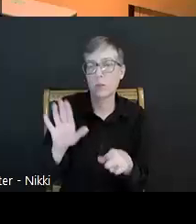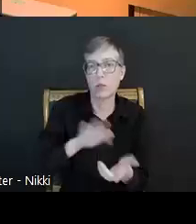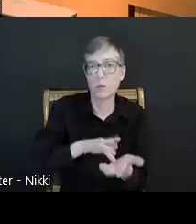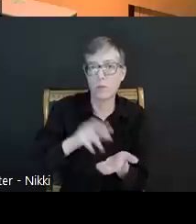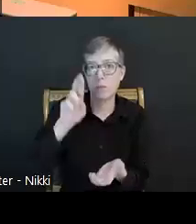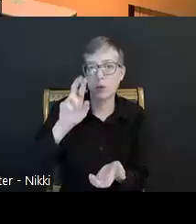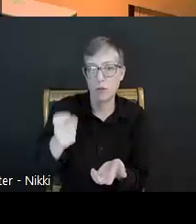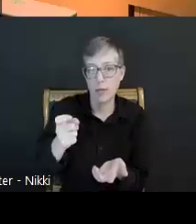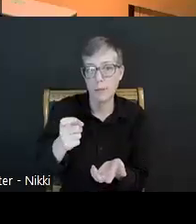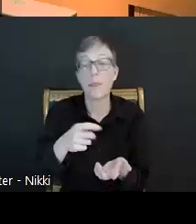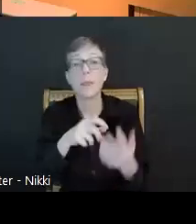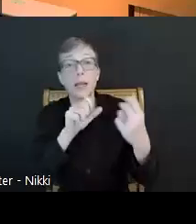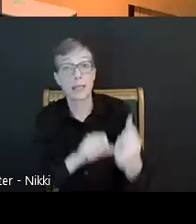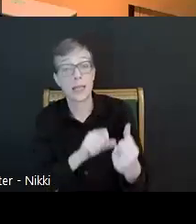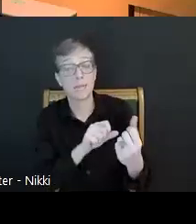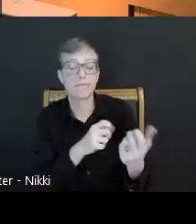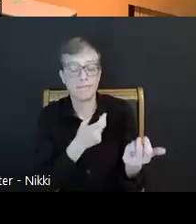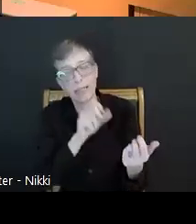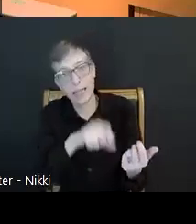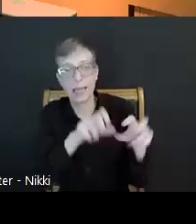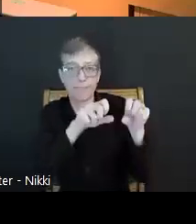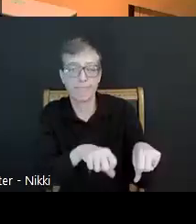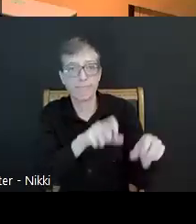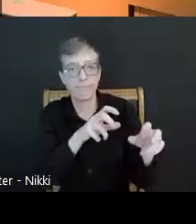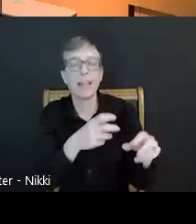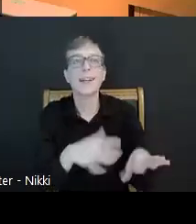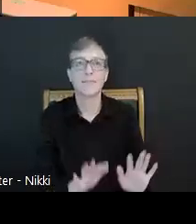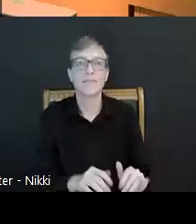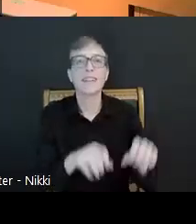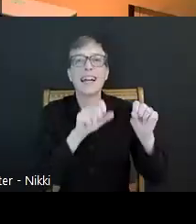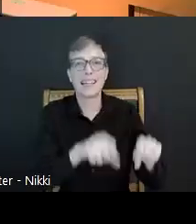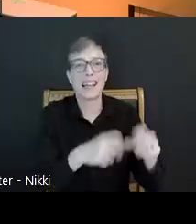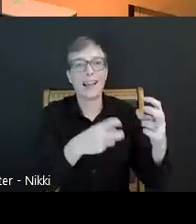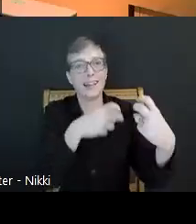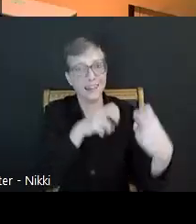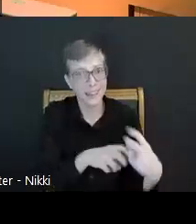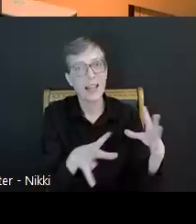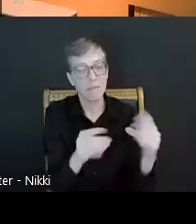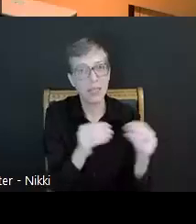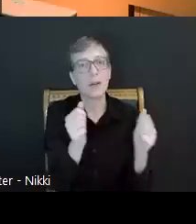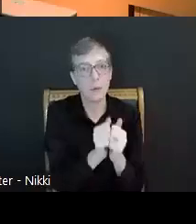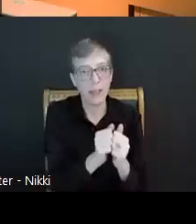two appointments and um makes a recommendation on medication recommendations for the PCP to follow